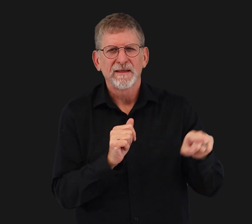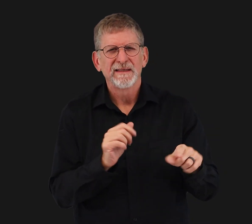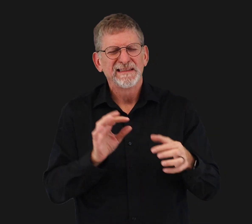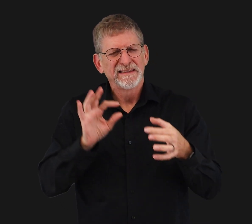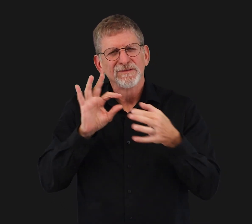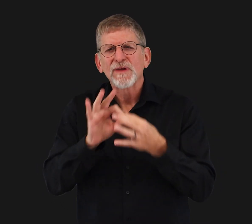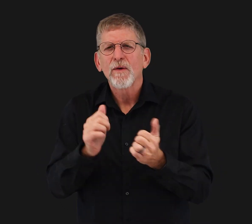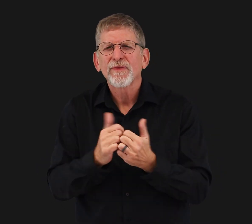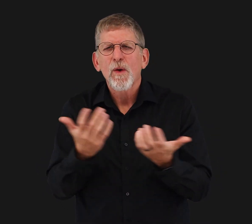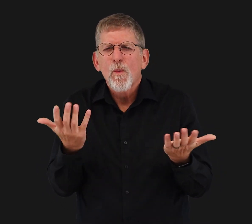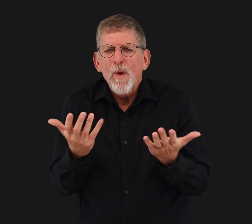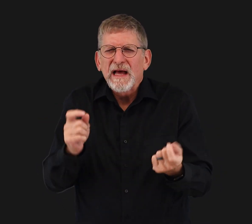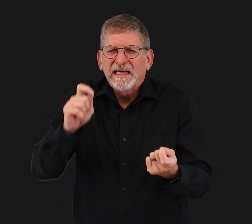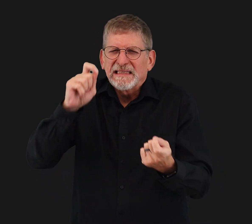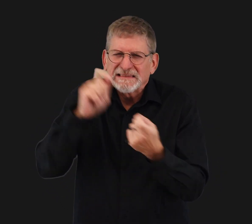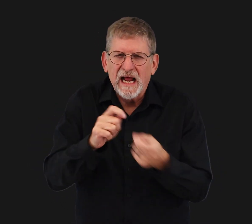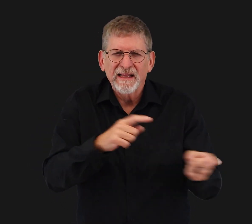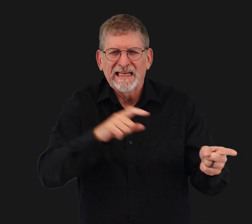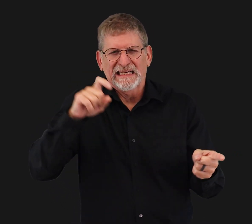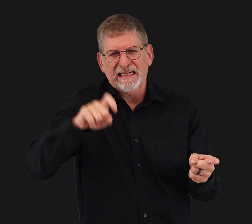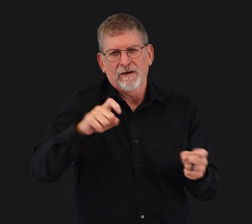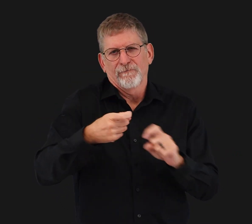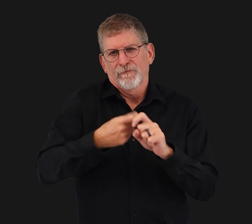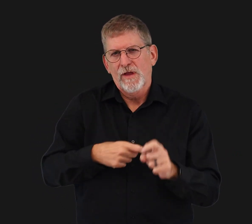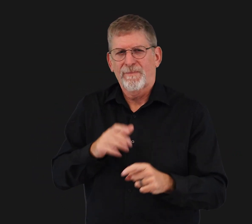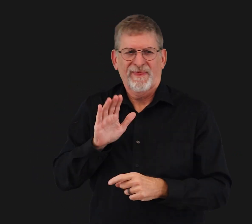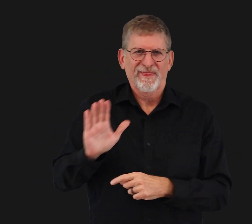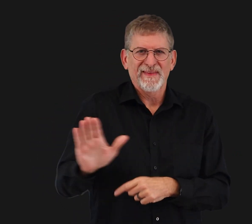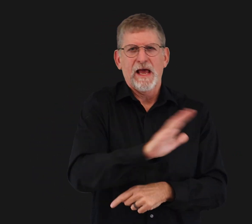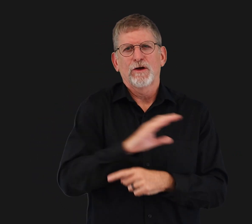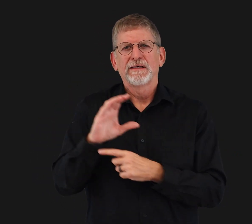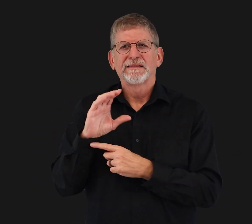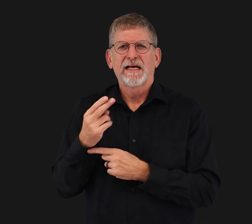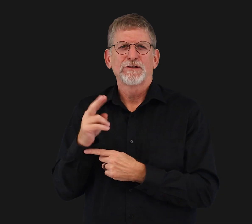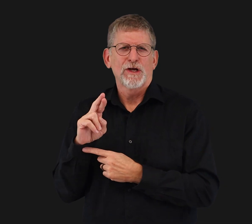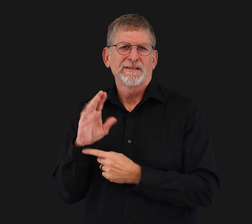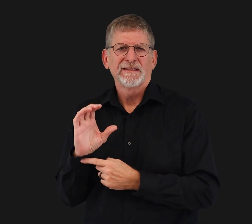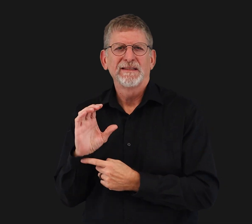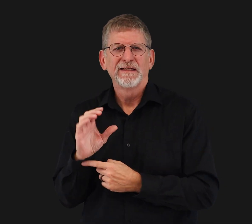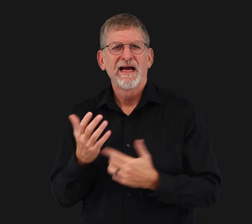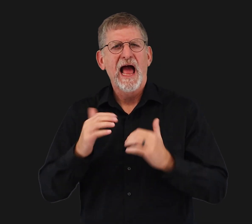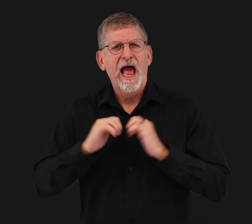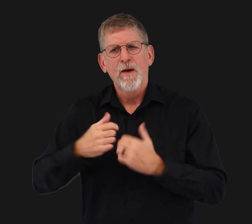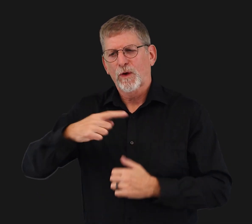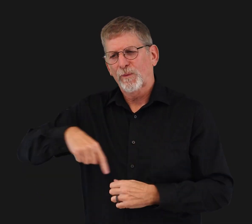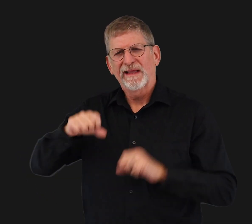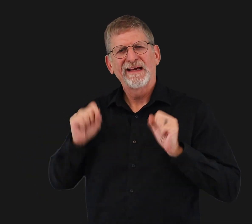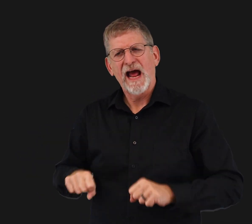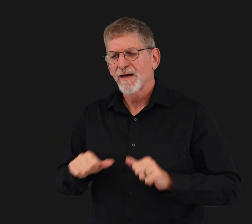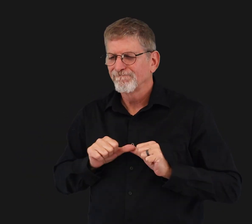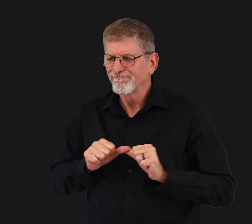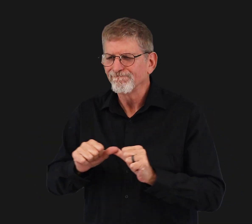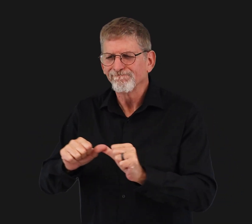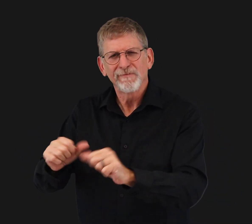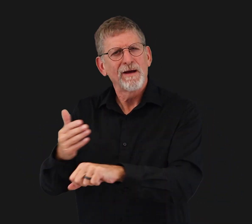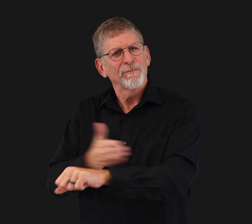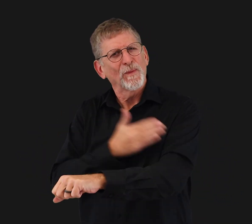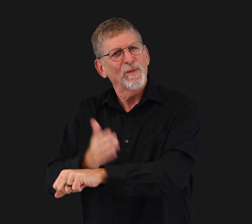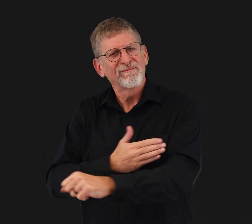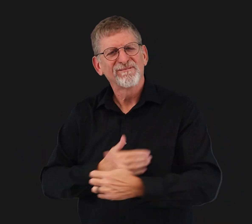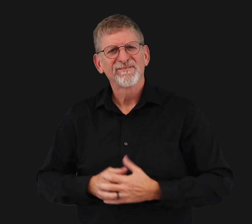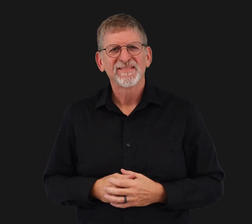about what exactly they need from their Canadian Human Rights Commission, and how we can keep improving.